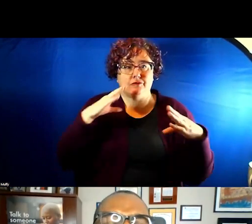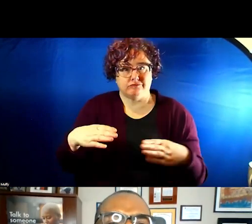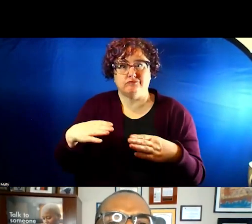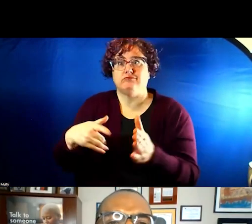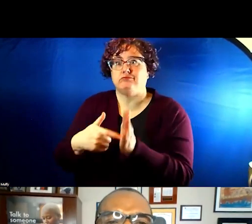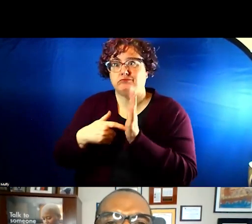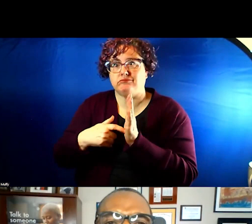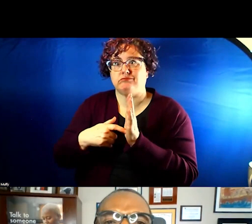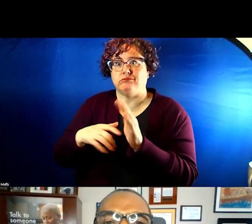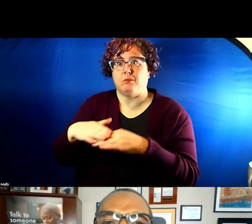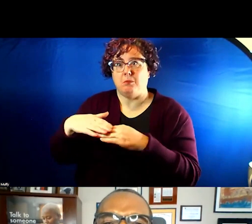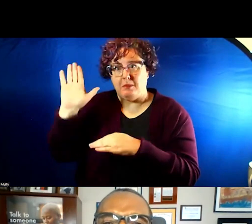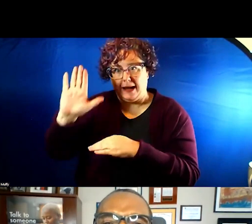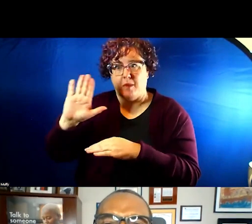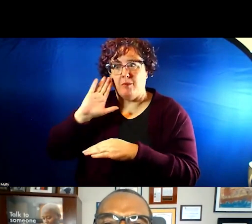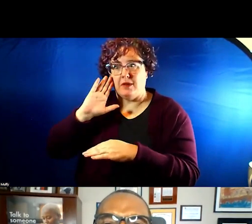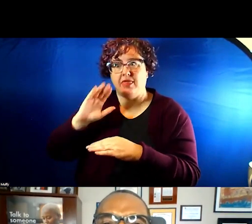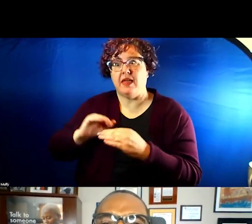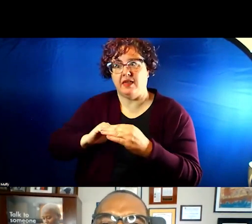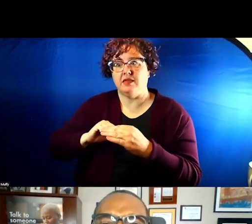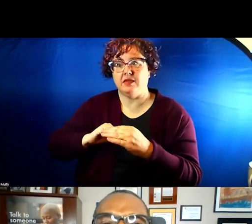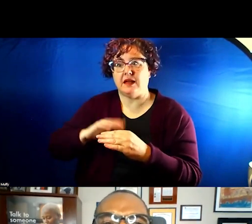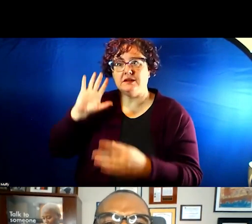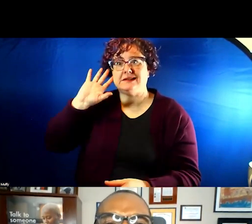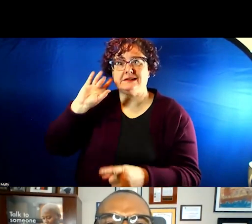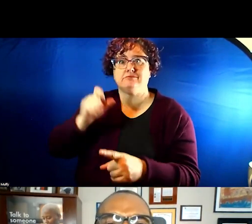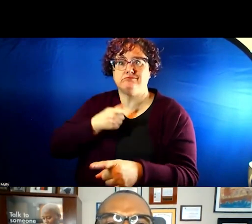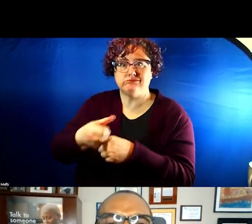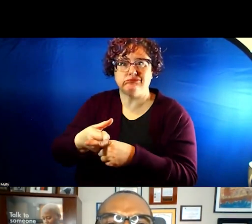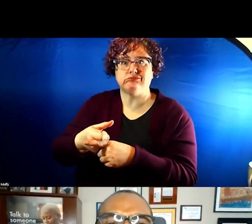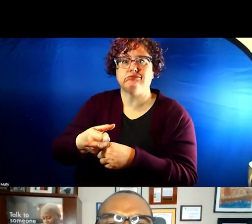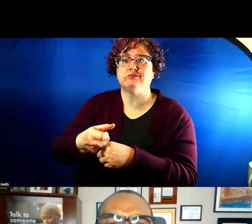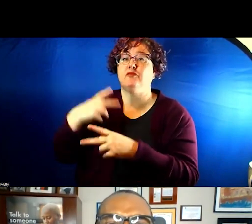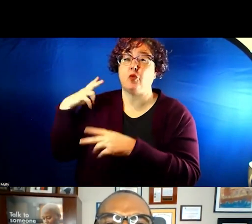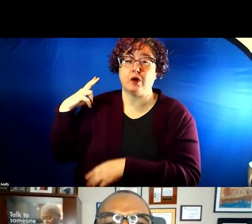DISPROPORTIONALLY IMPACT THE WELL-BEING OF MARGINALIZED BEINGS.